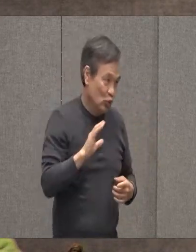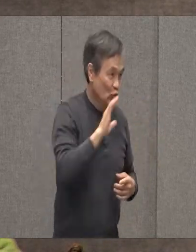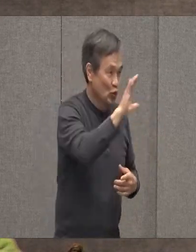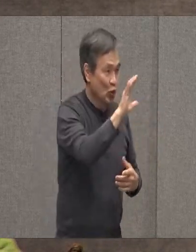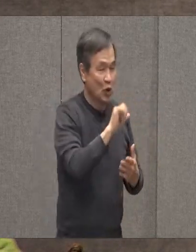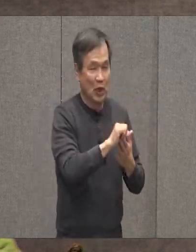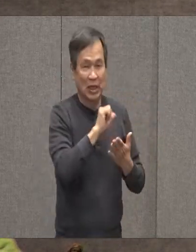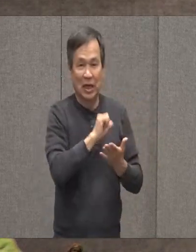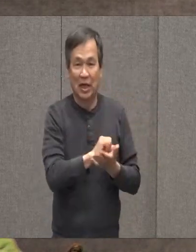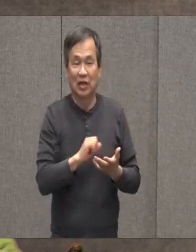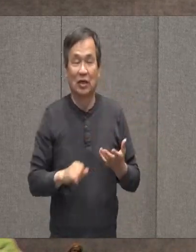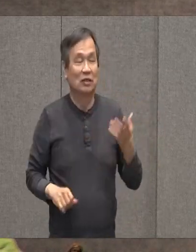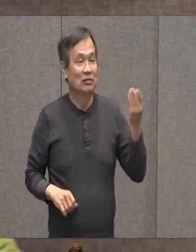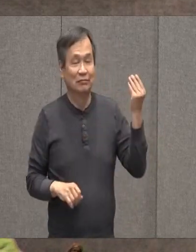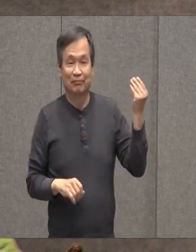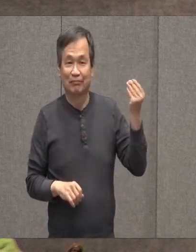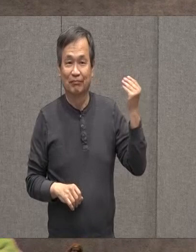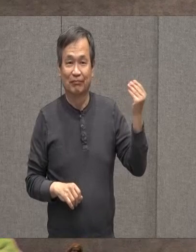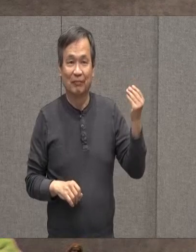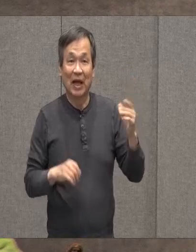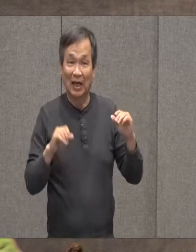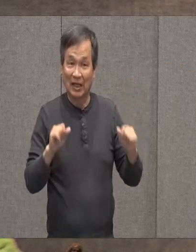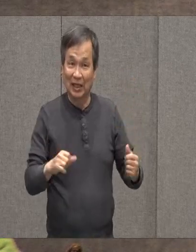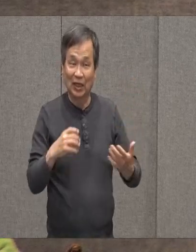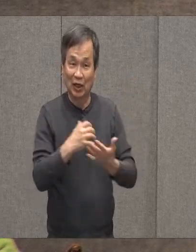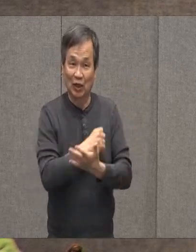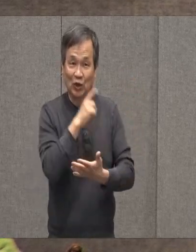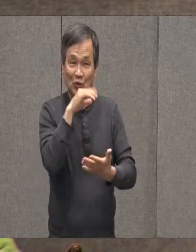So he can take it and use it whenever and however he likes.